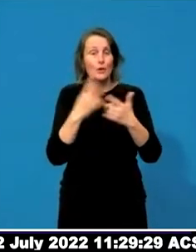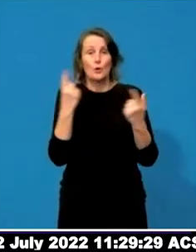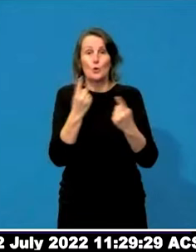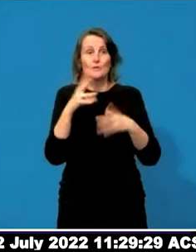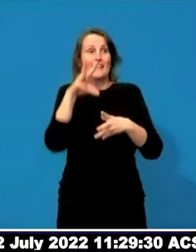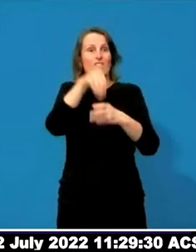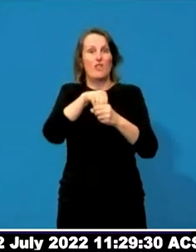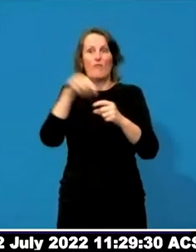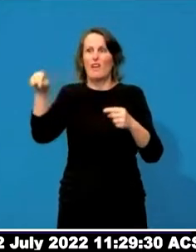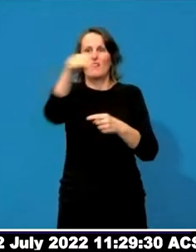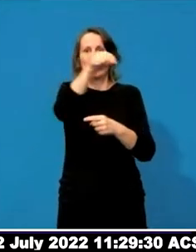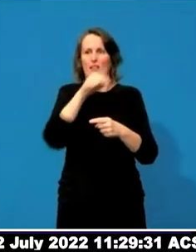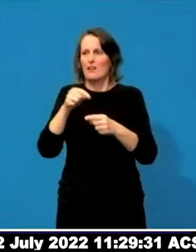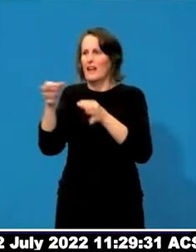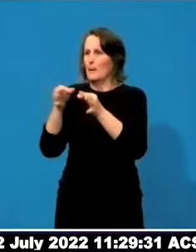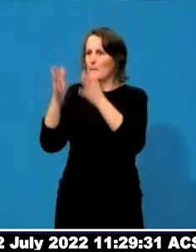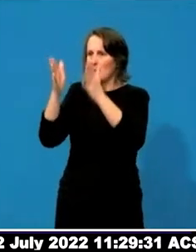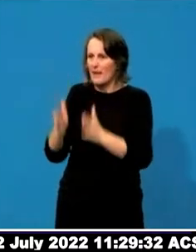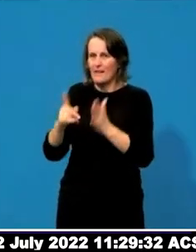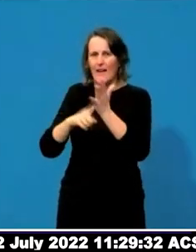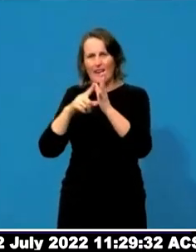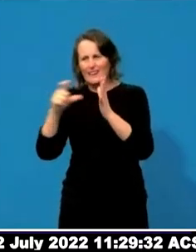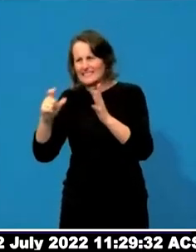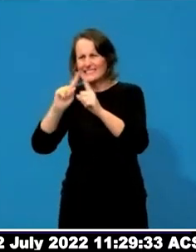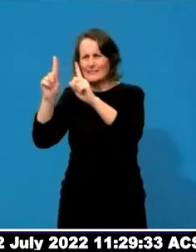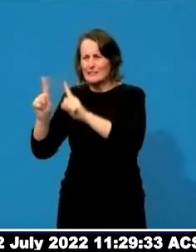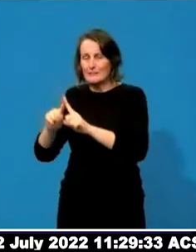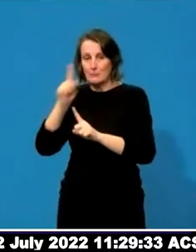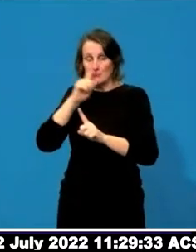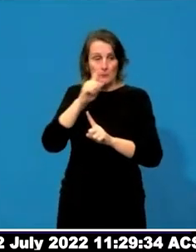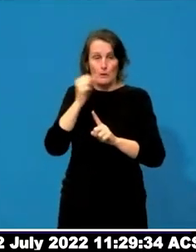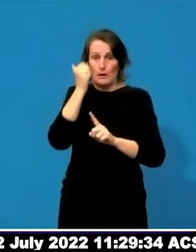NDIA plan and support coordinators and service providers and so on."